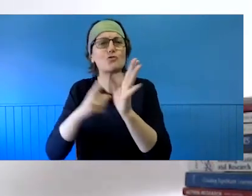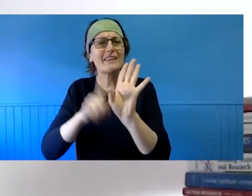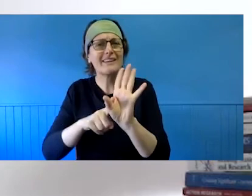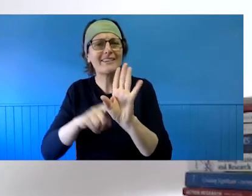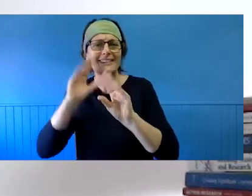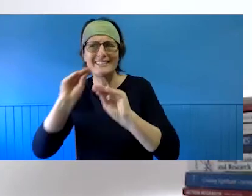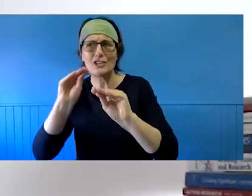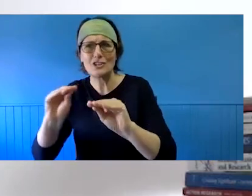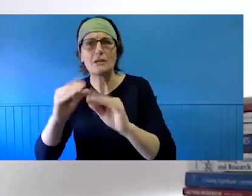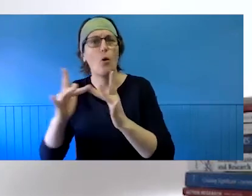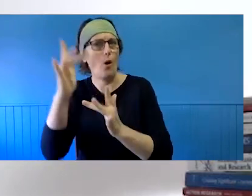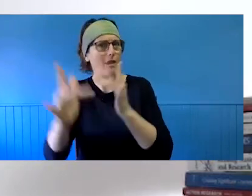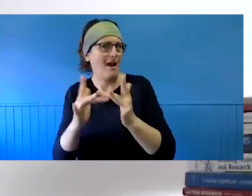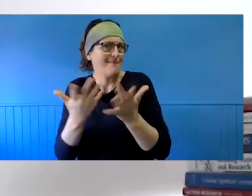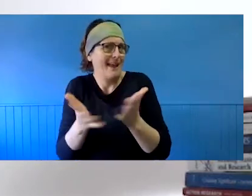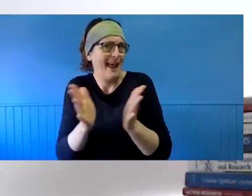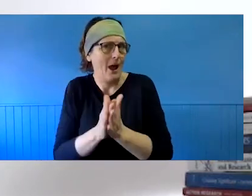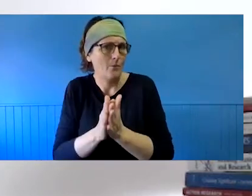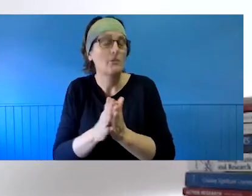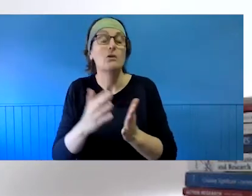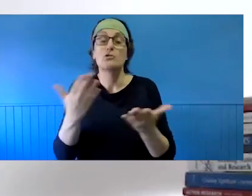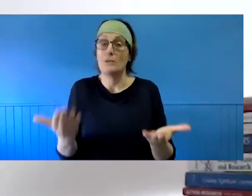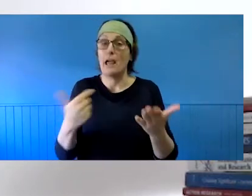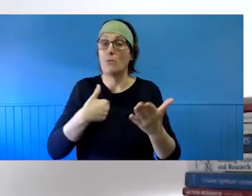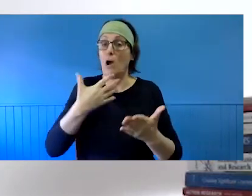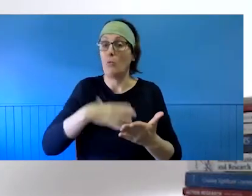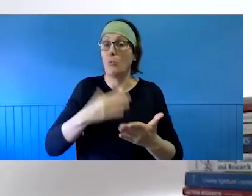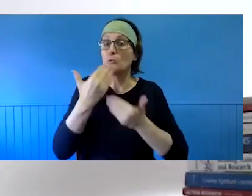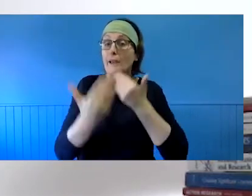What I wanted to do in our short time together is come forward